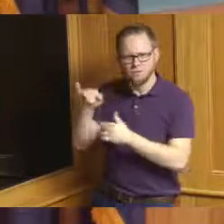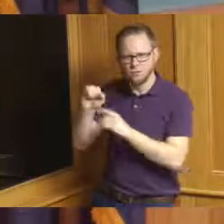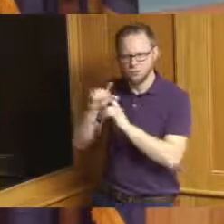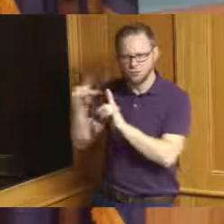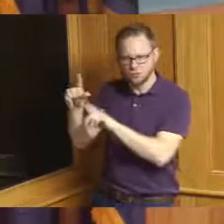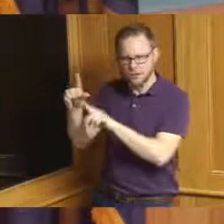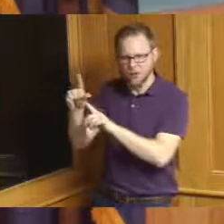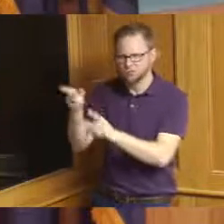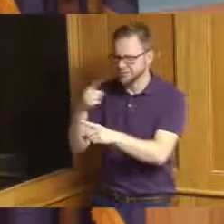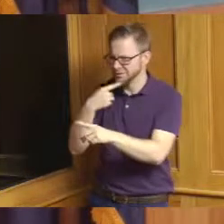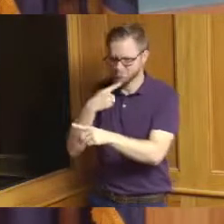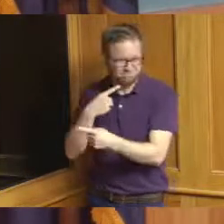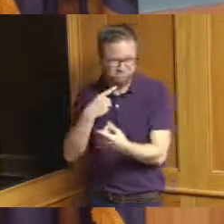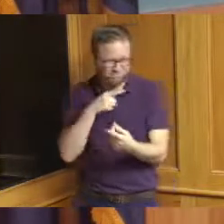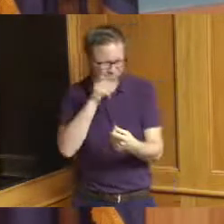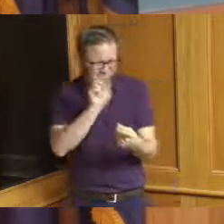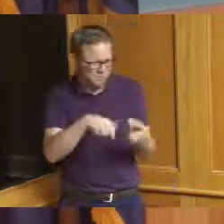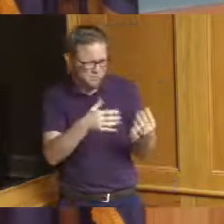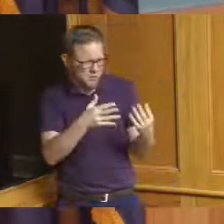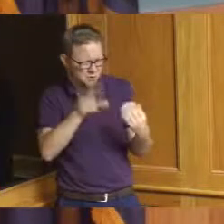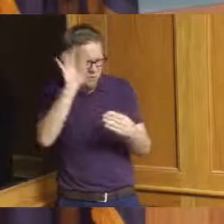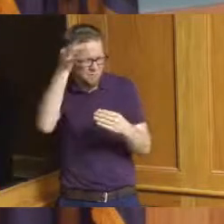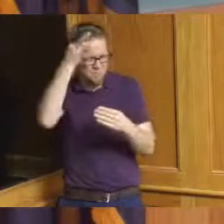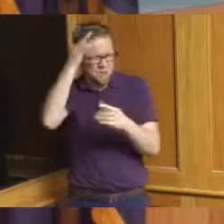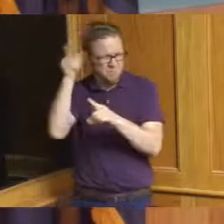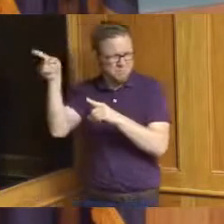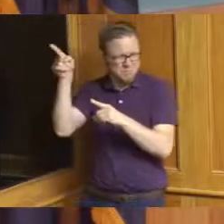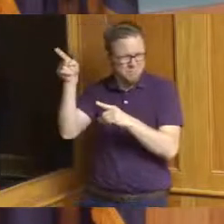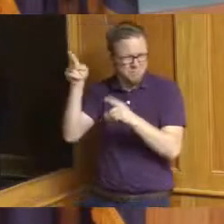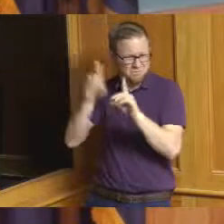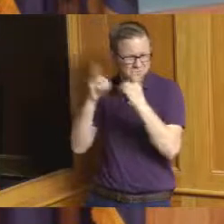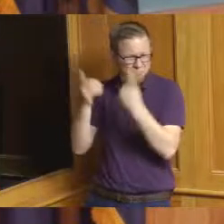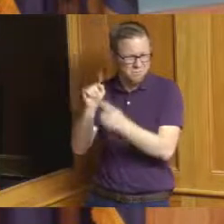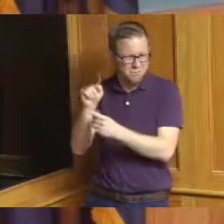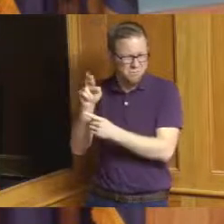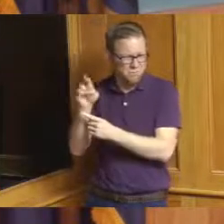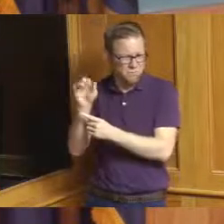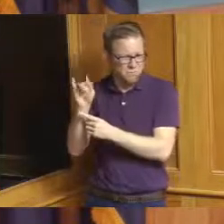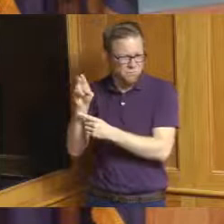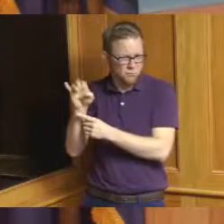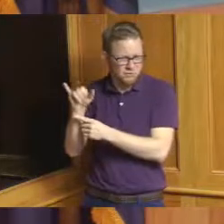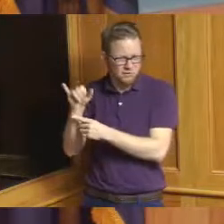we don't have to wait on department of treasury let's move forward so i was a little confused